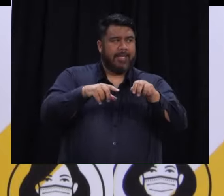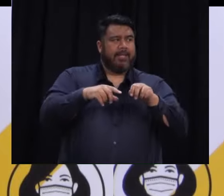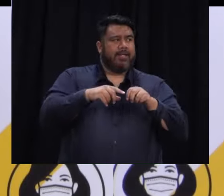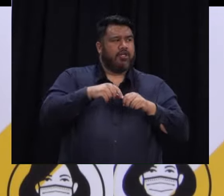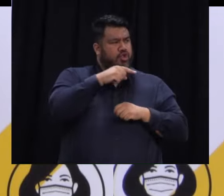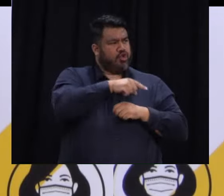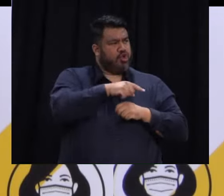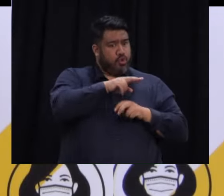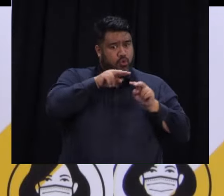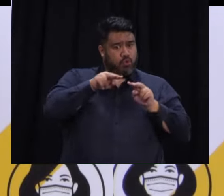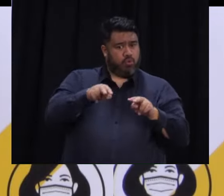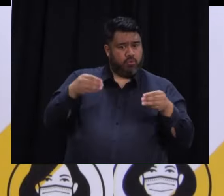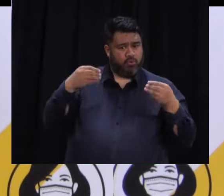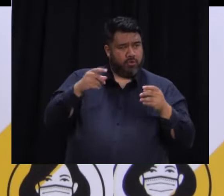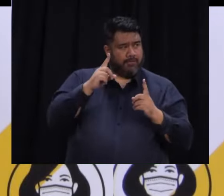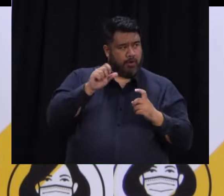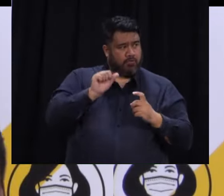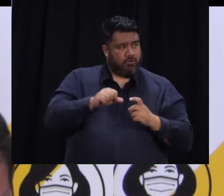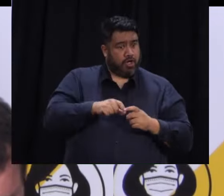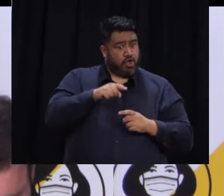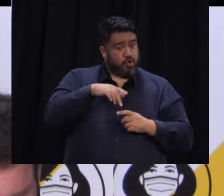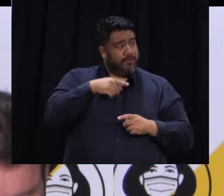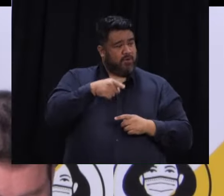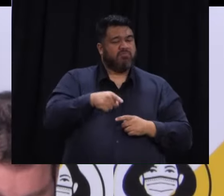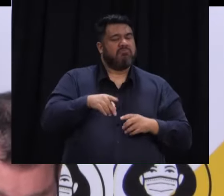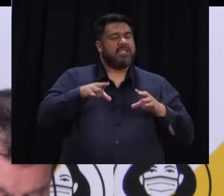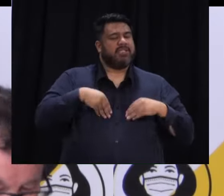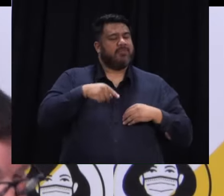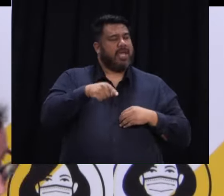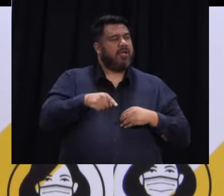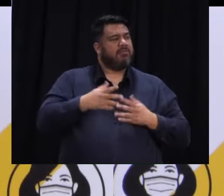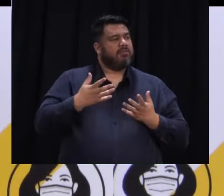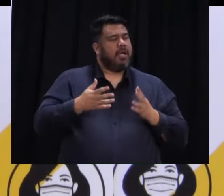on the images of this walkway through crown comblaz that you